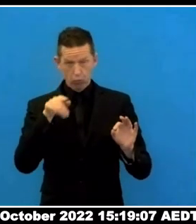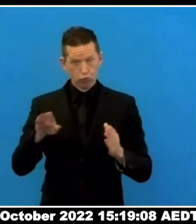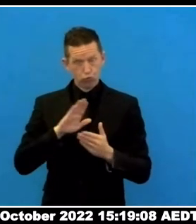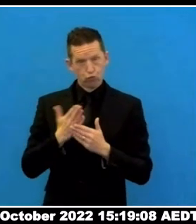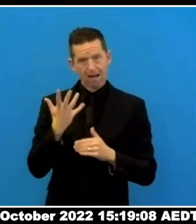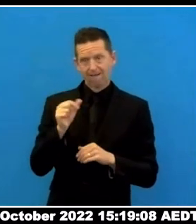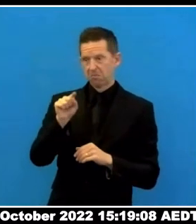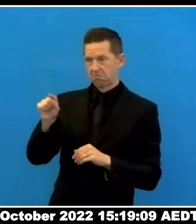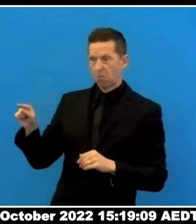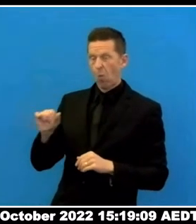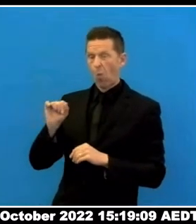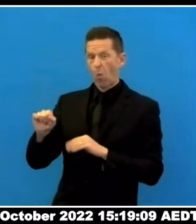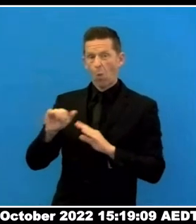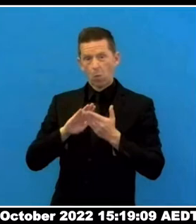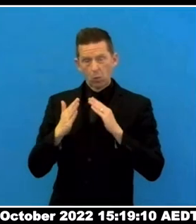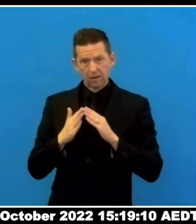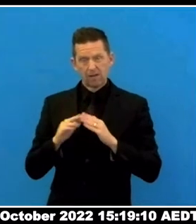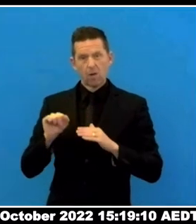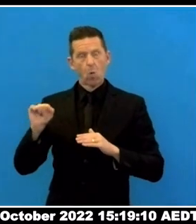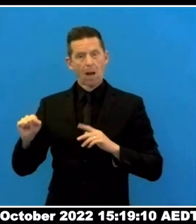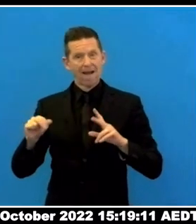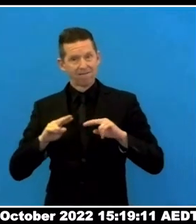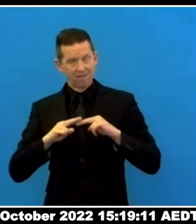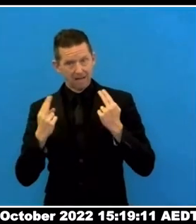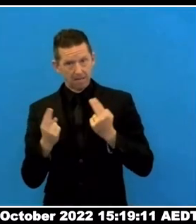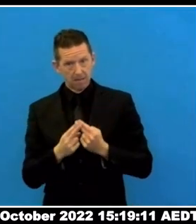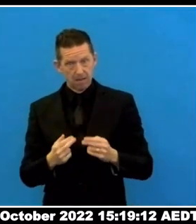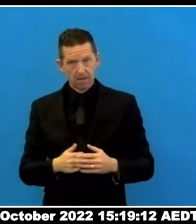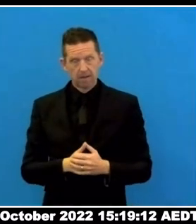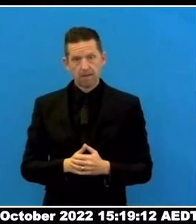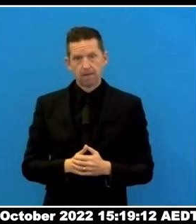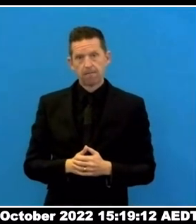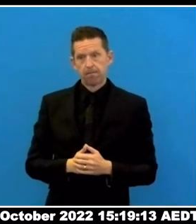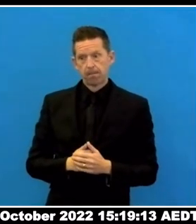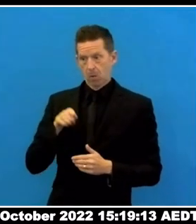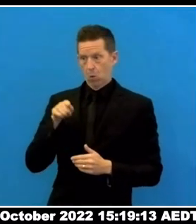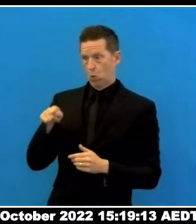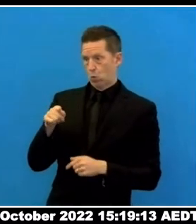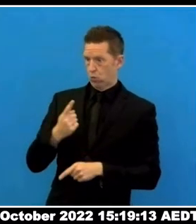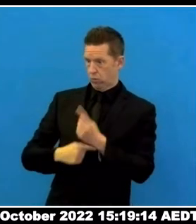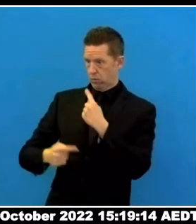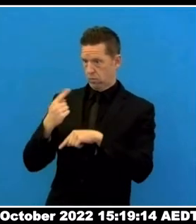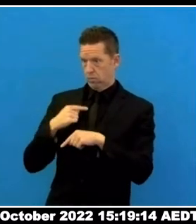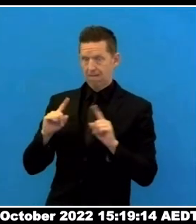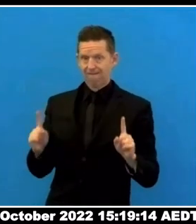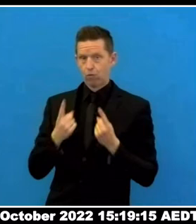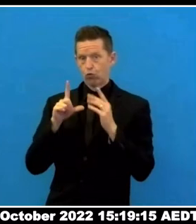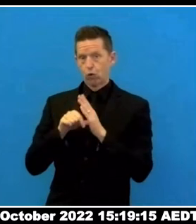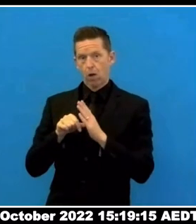and your own family, is you have shared this for the first time with the Royal Commission